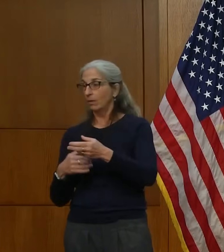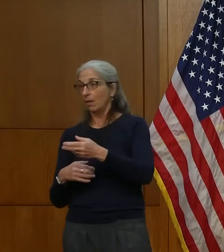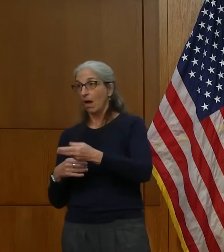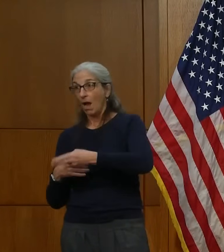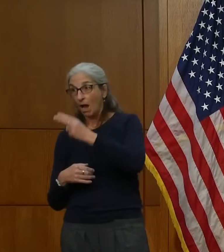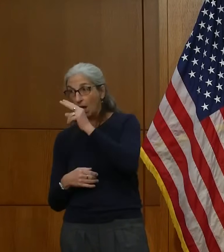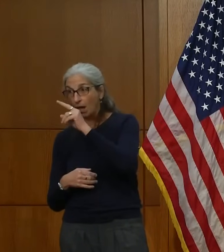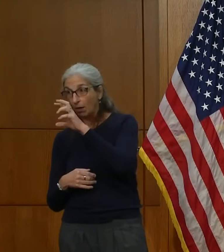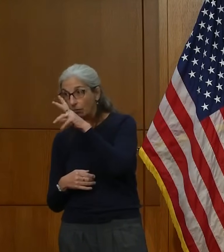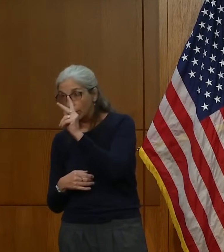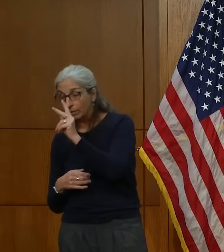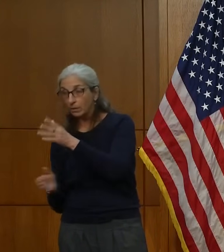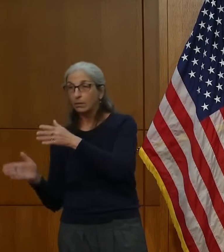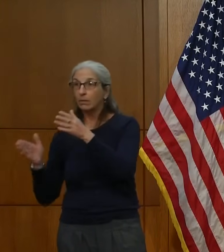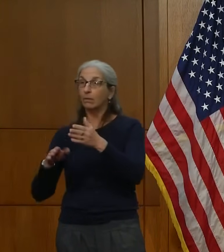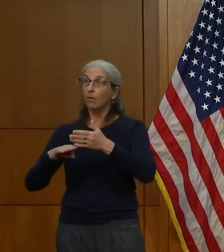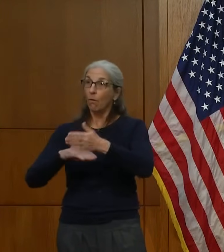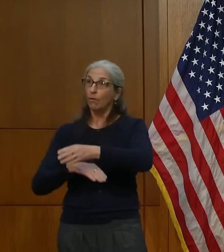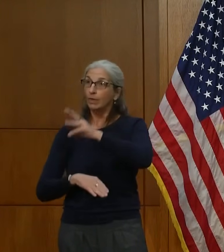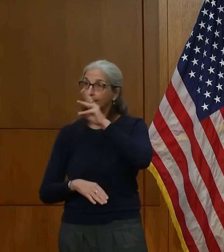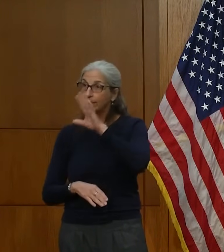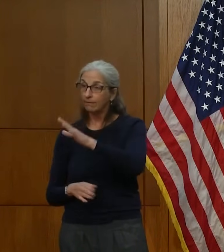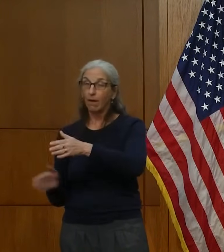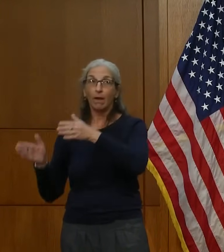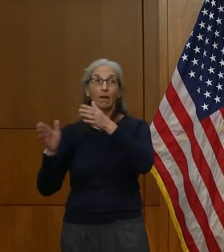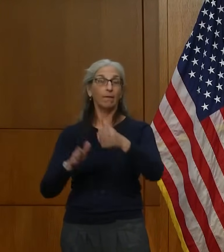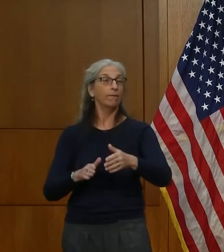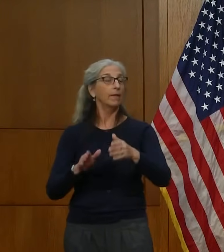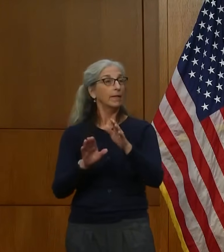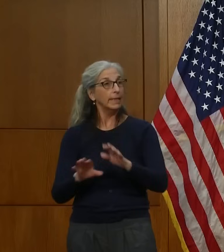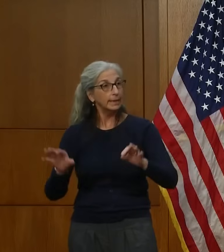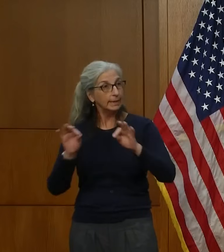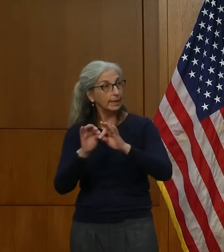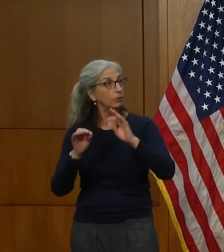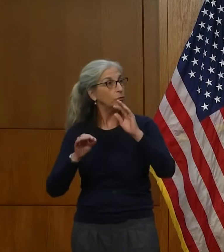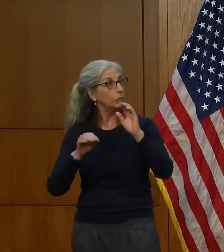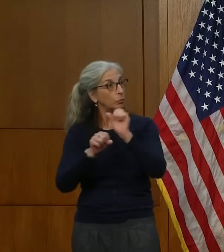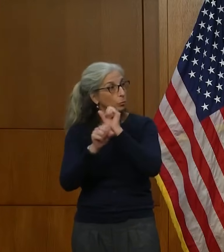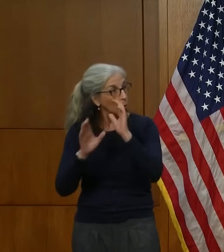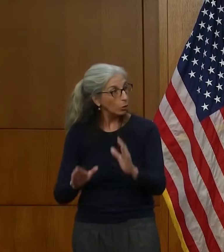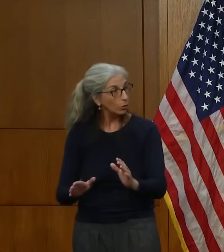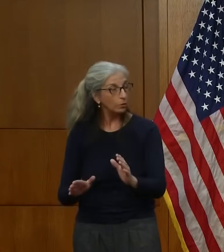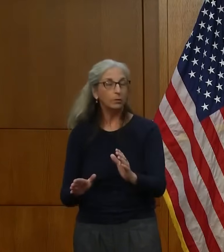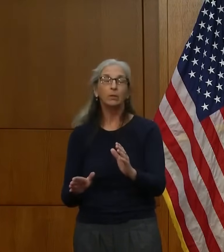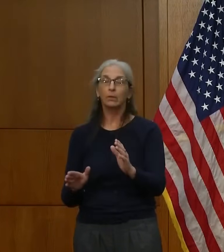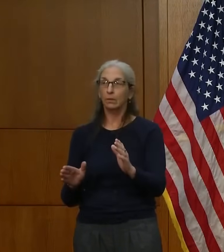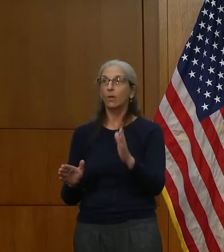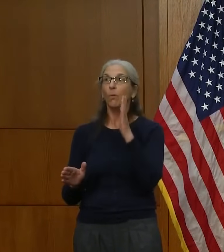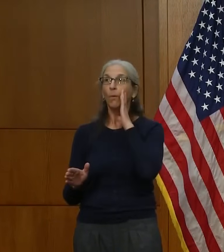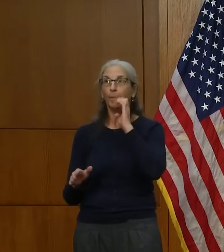ESSENTIAL WORKERS AND INFRASTRUCTURE, ETCETERA. IT'S MILLIONS OF FOLKS, SO IT'LL BE